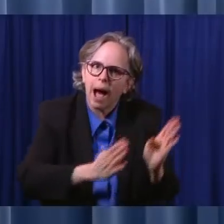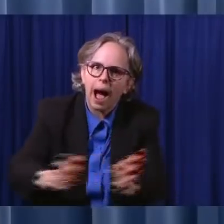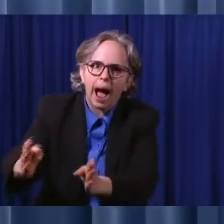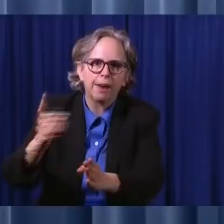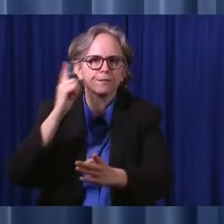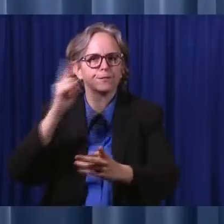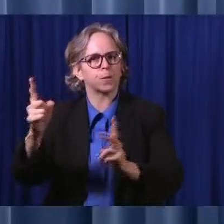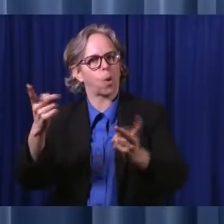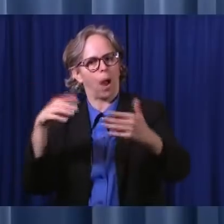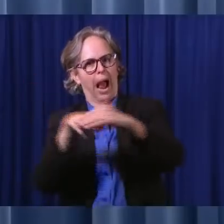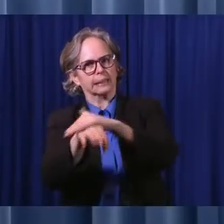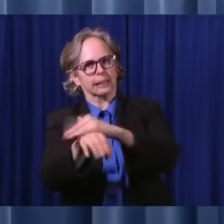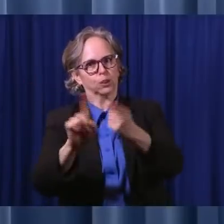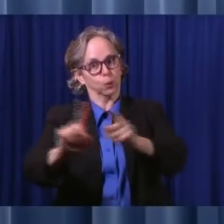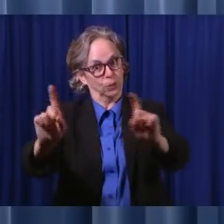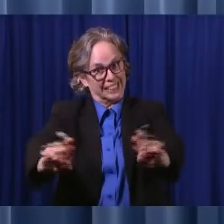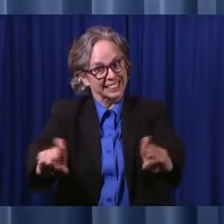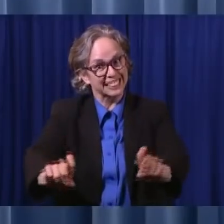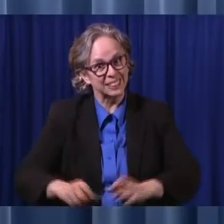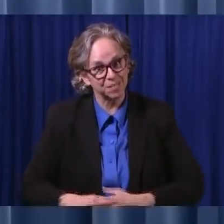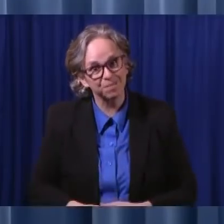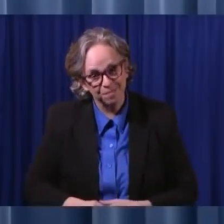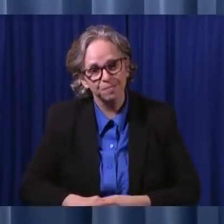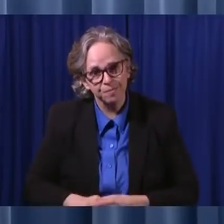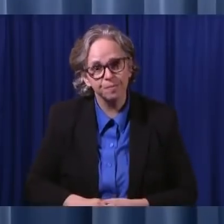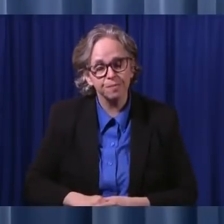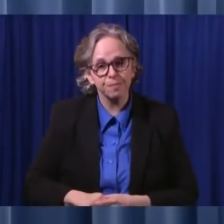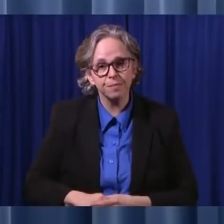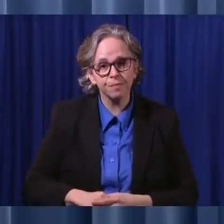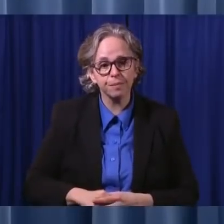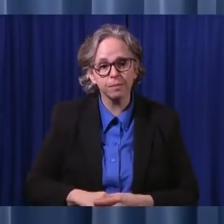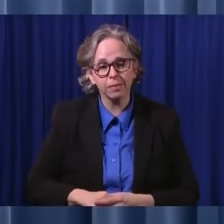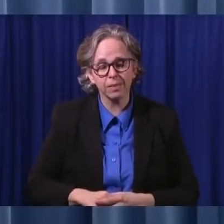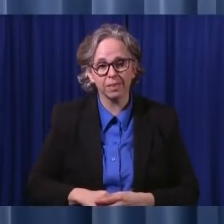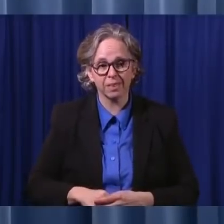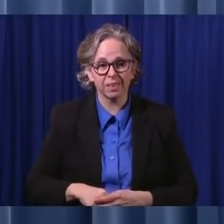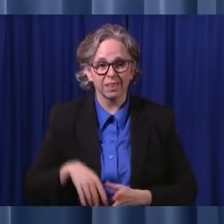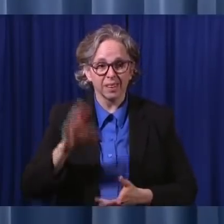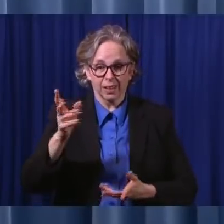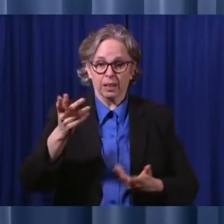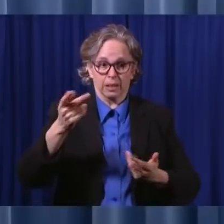PLAN TO FIGHT COVID-19. ESPECIALLYs WE LOOK TOWARDS THE